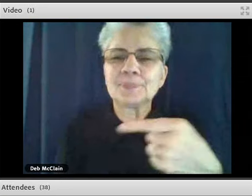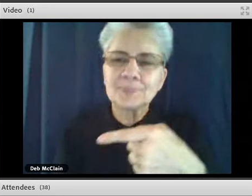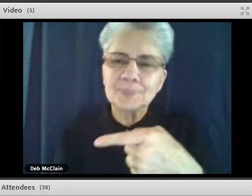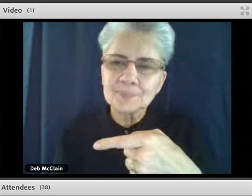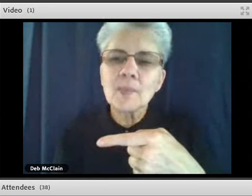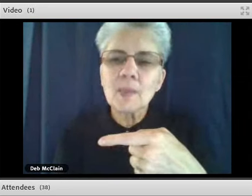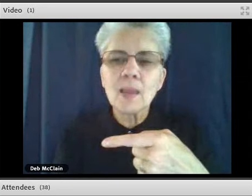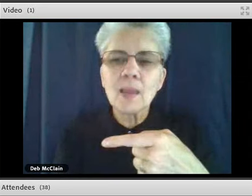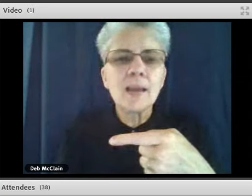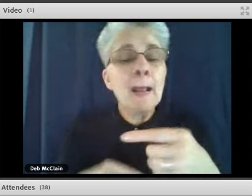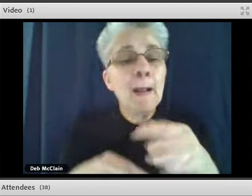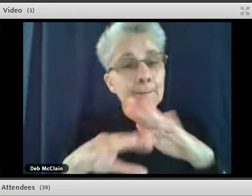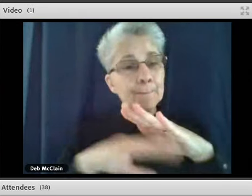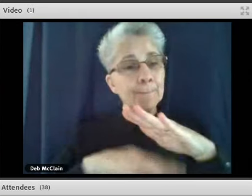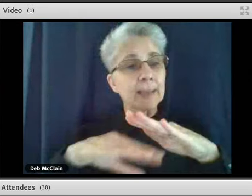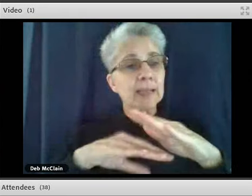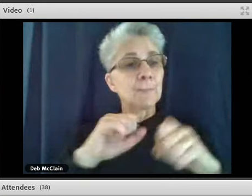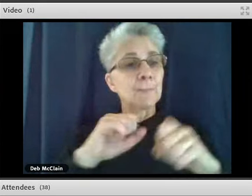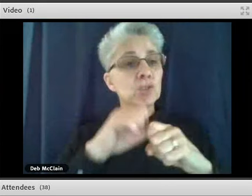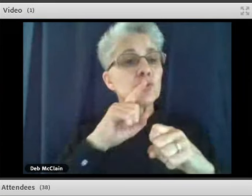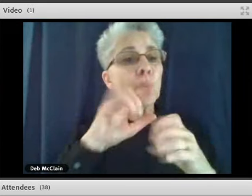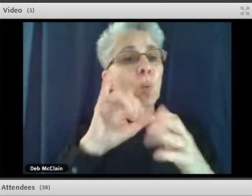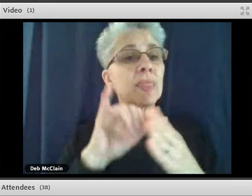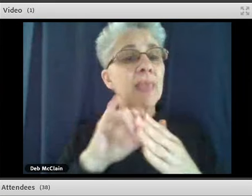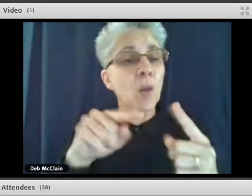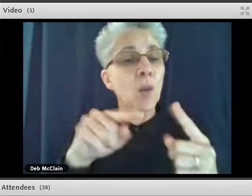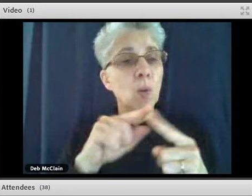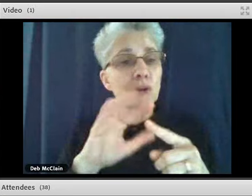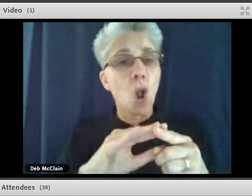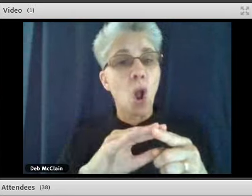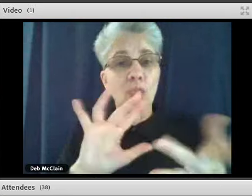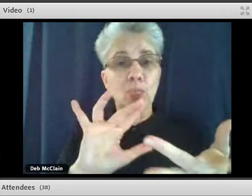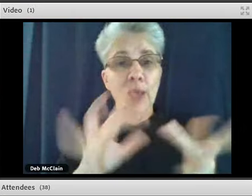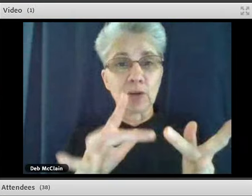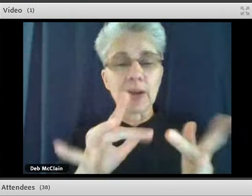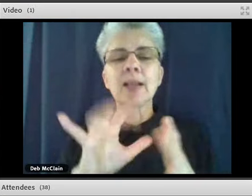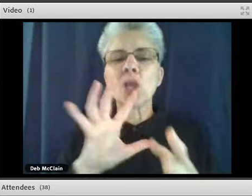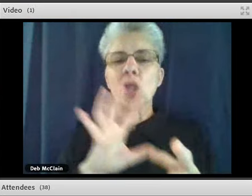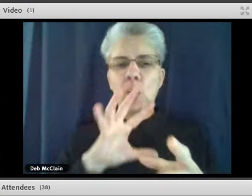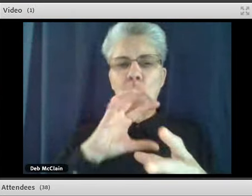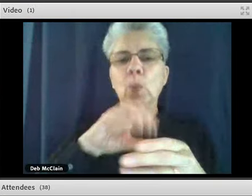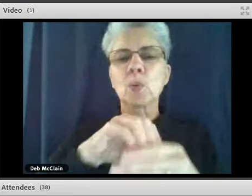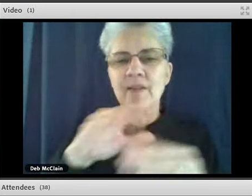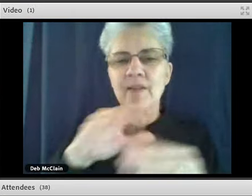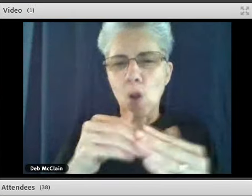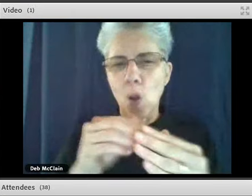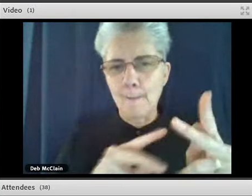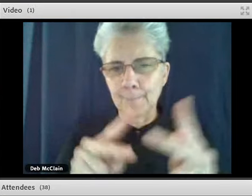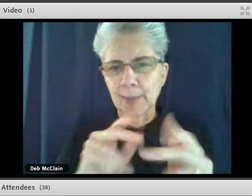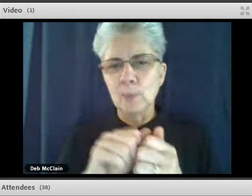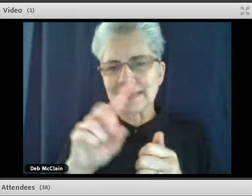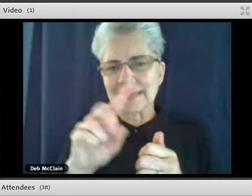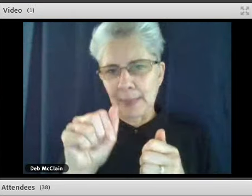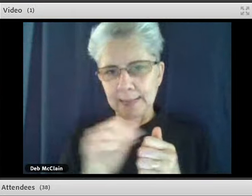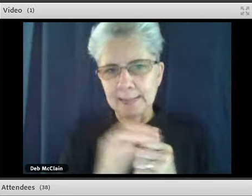but it's basically making sure that, when you're on the Web, that you're inclusive of all people with disabilities.